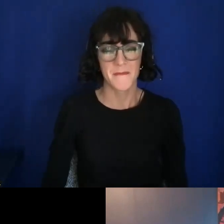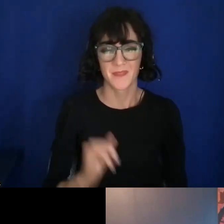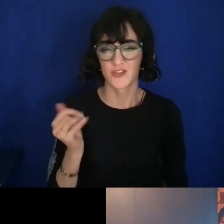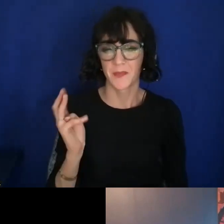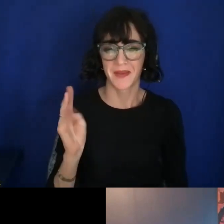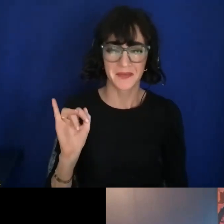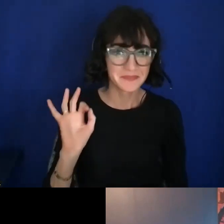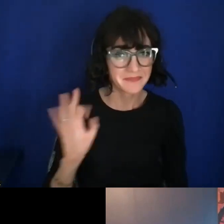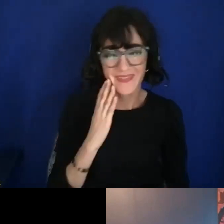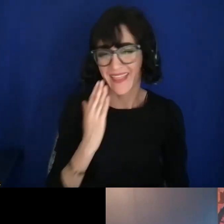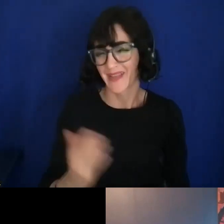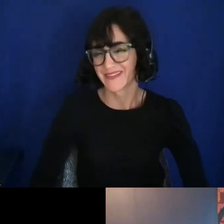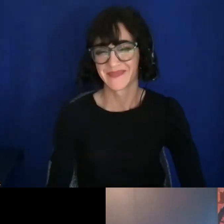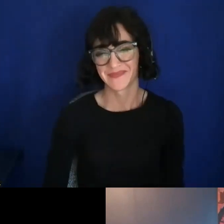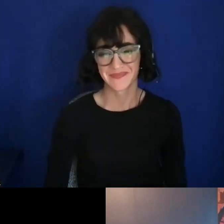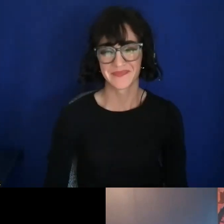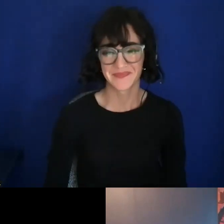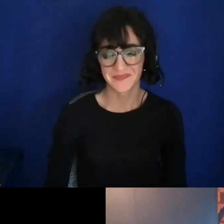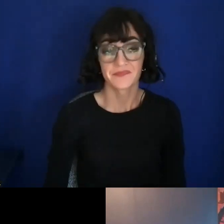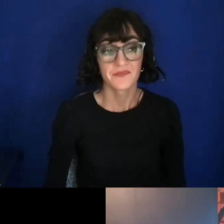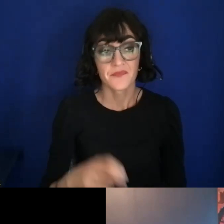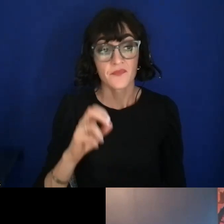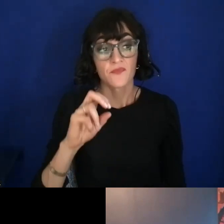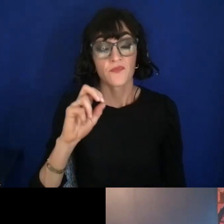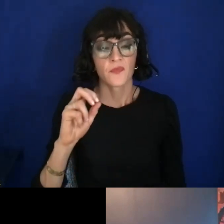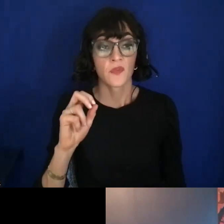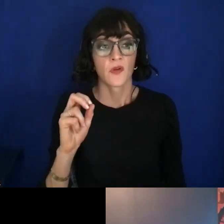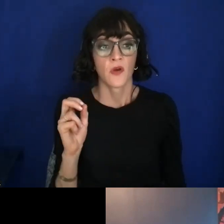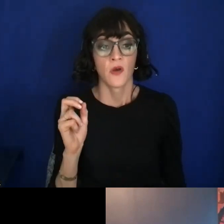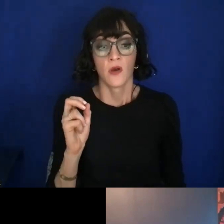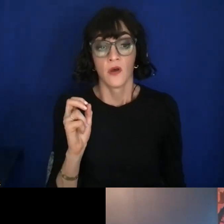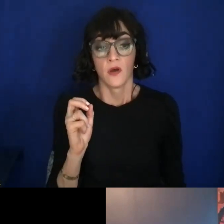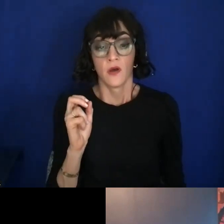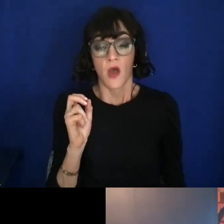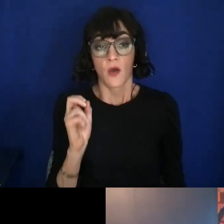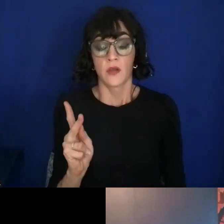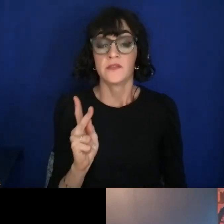thank you thank you for that um so what I would recommend is um definitely connecting